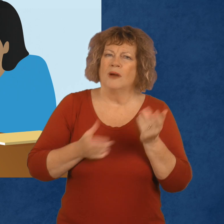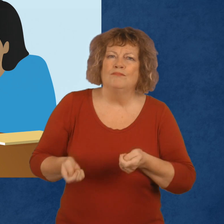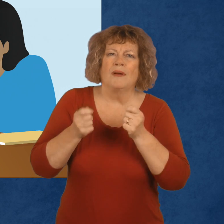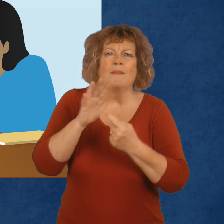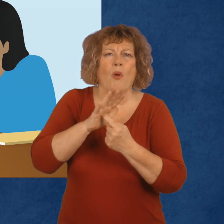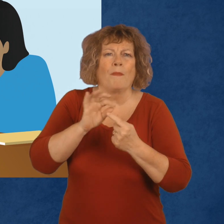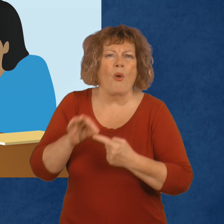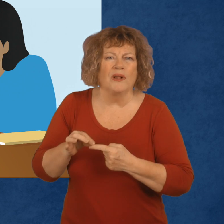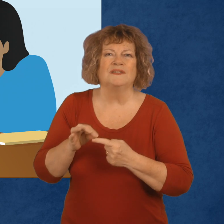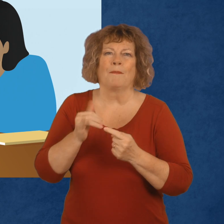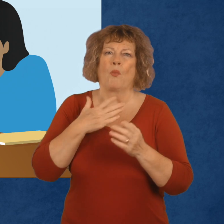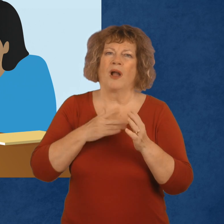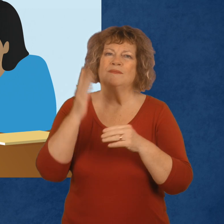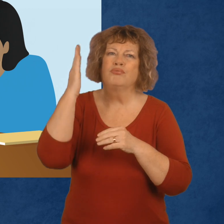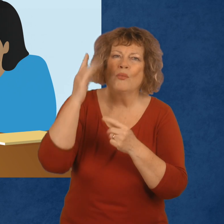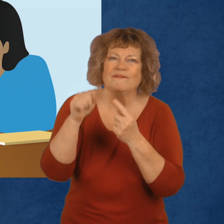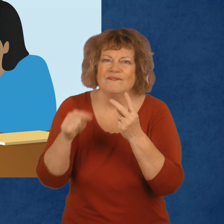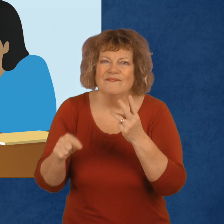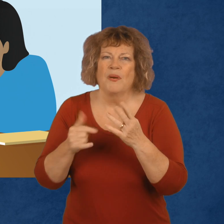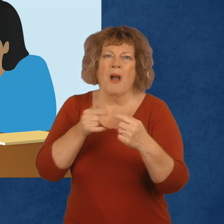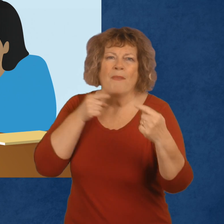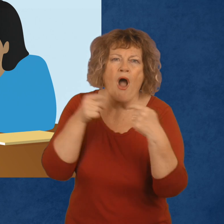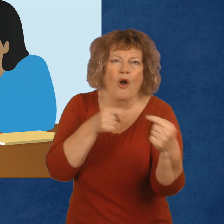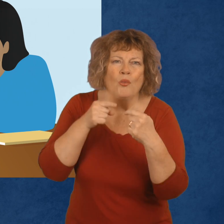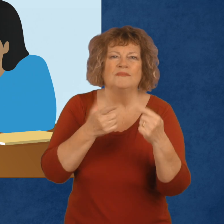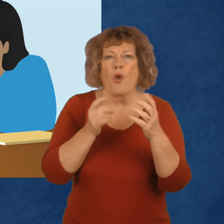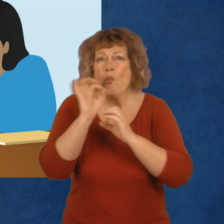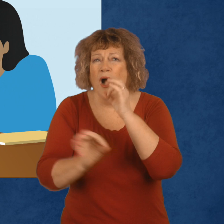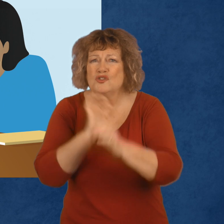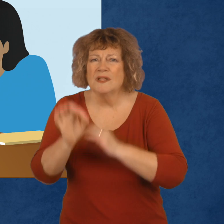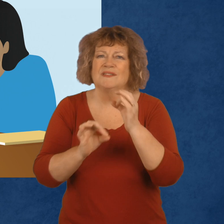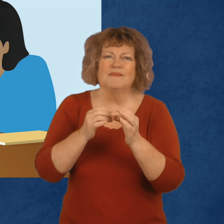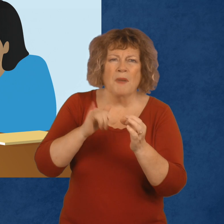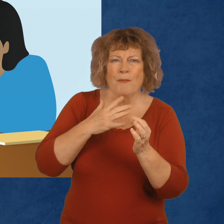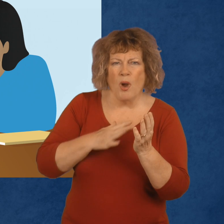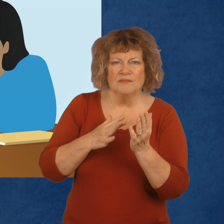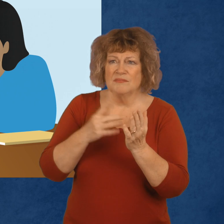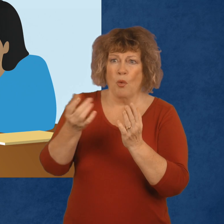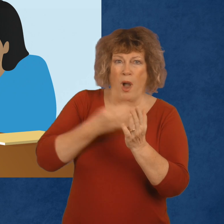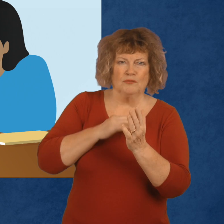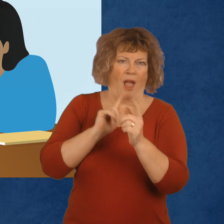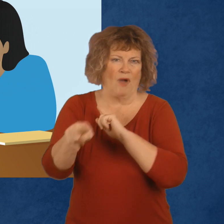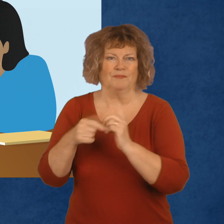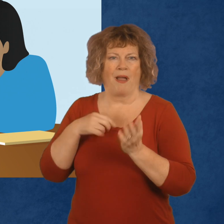you would like to ask other people or how you intend to respond to questions you think the other side will ask.